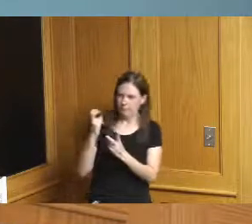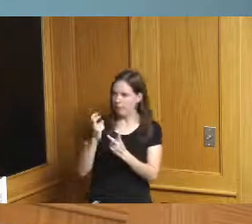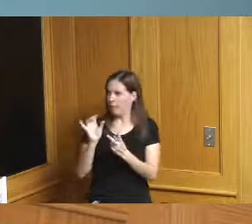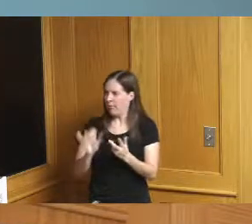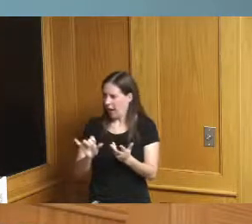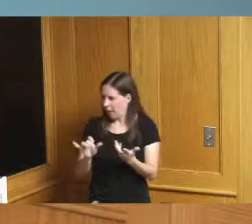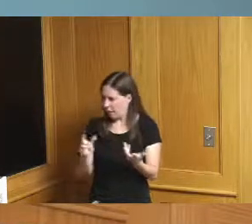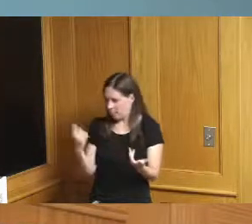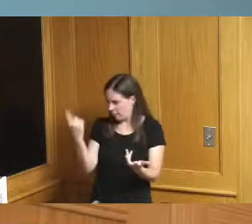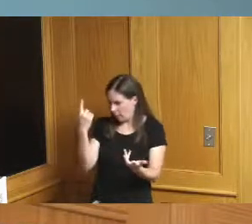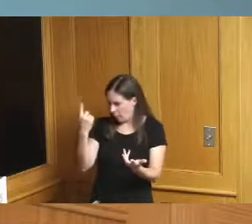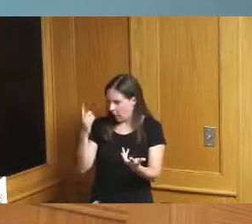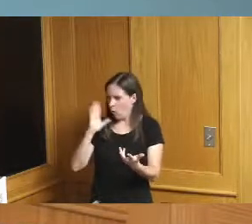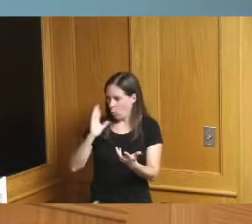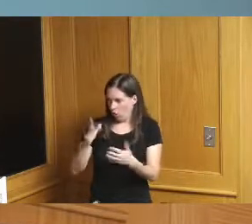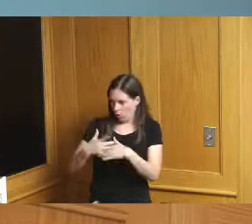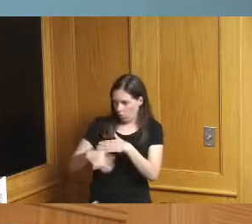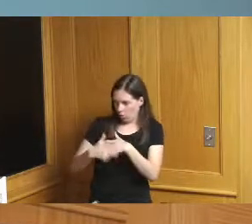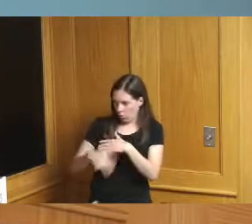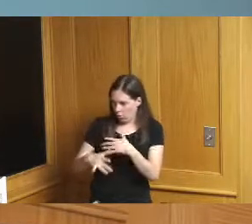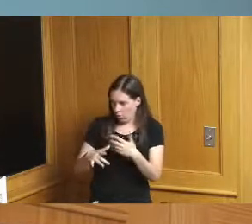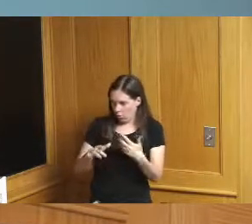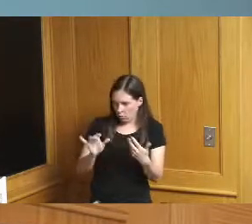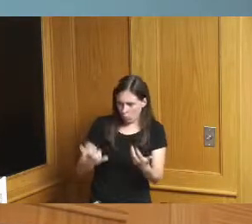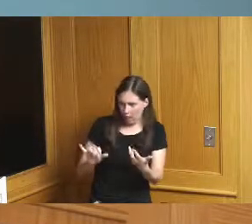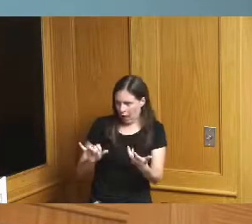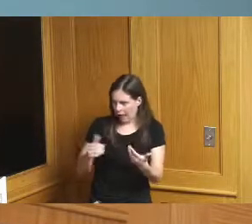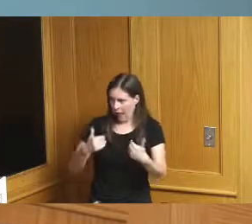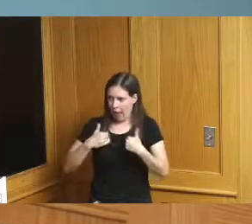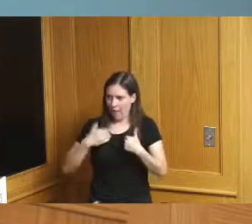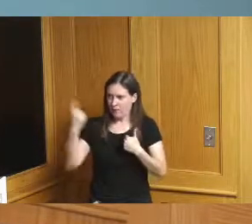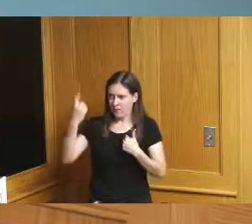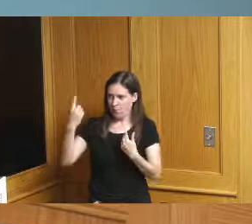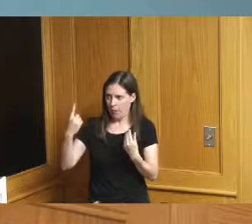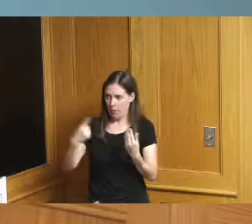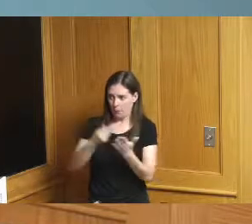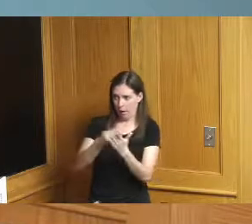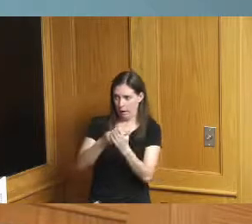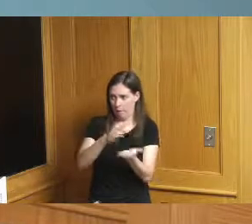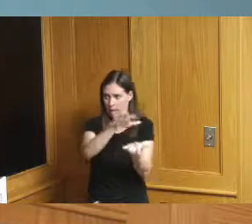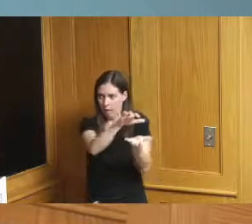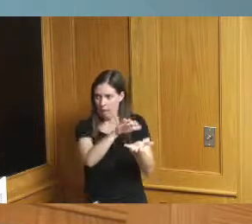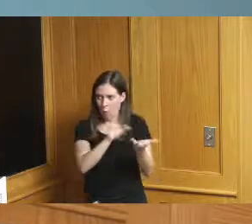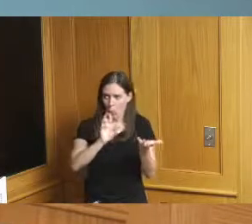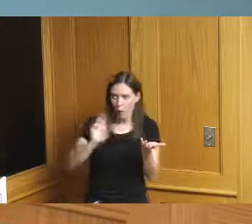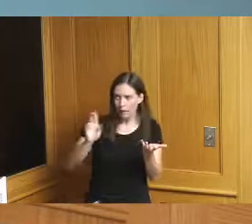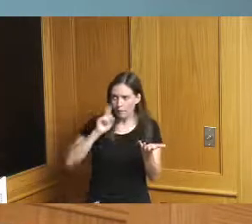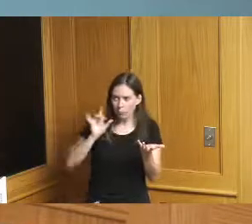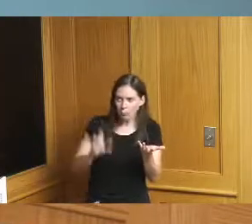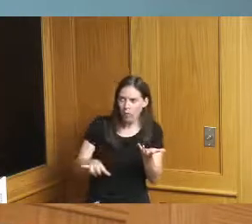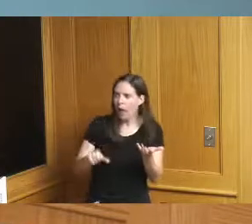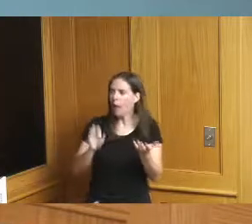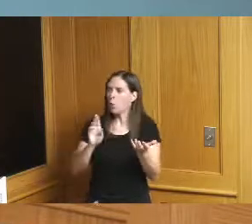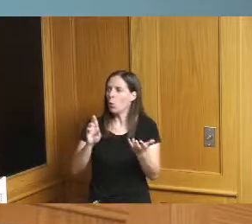that would be available is is there an ear mark for what that is or do we need to look at